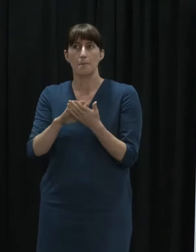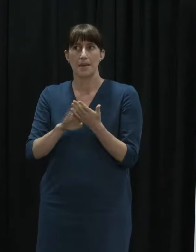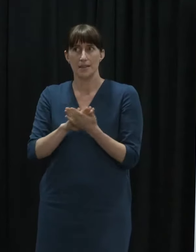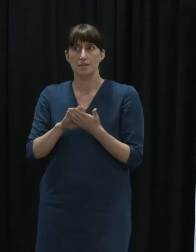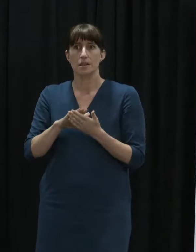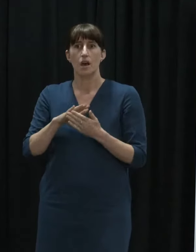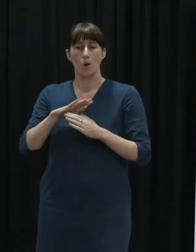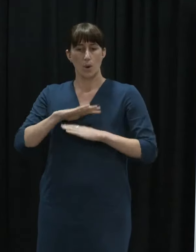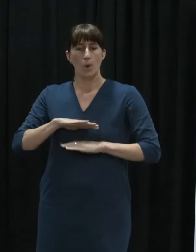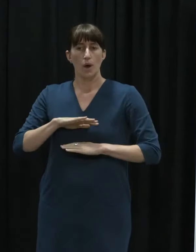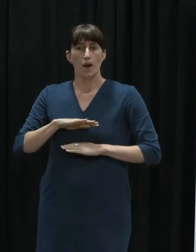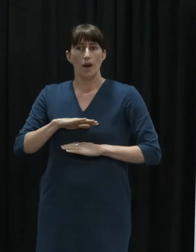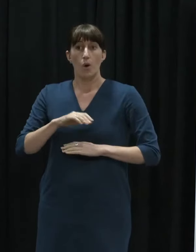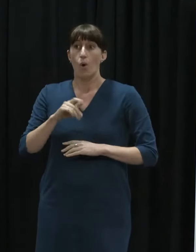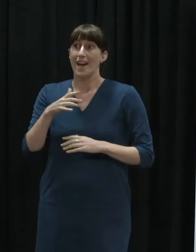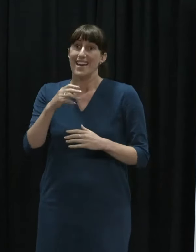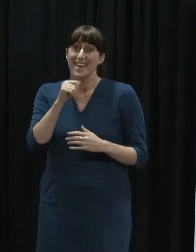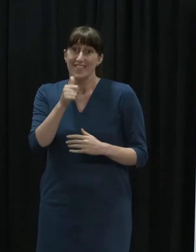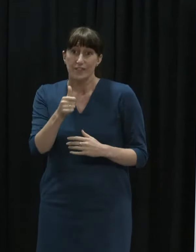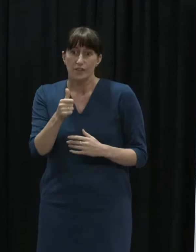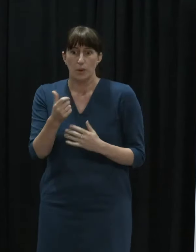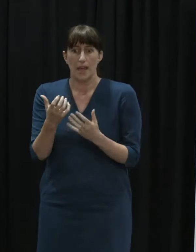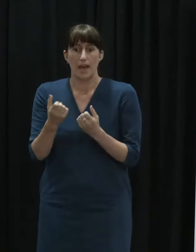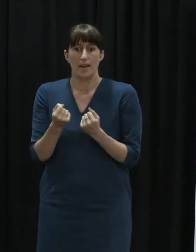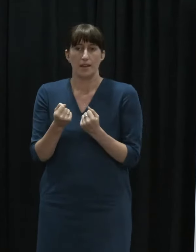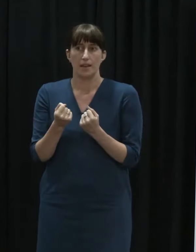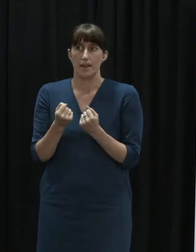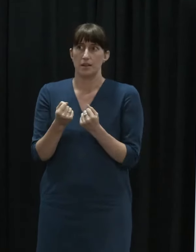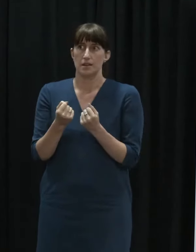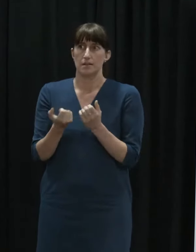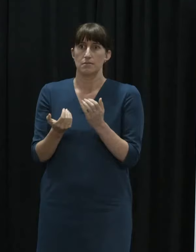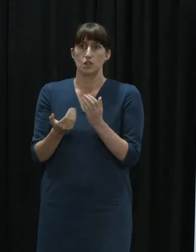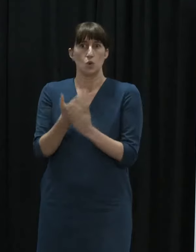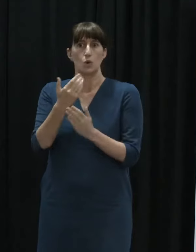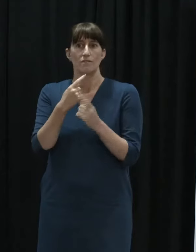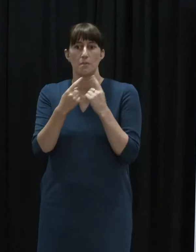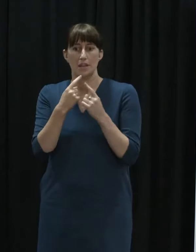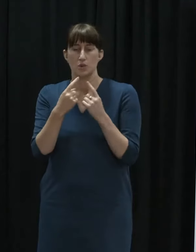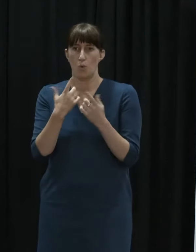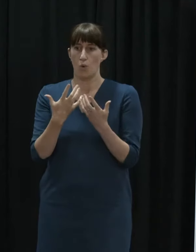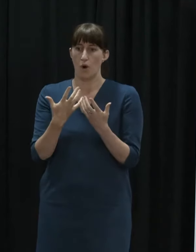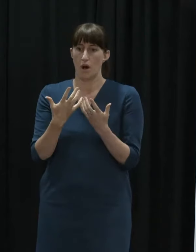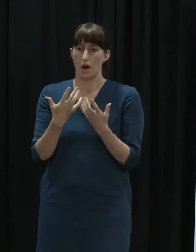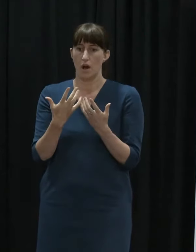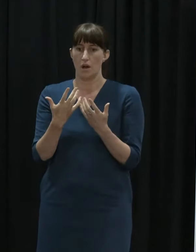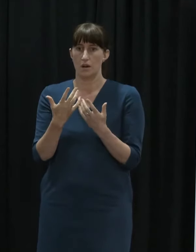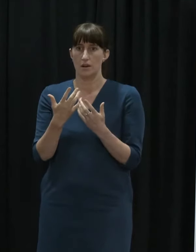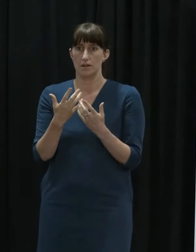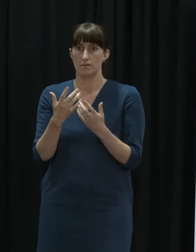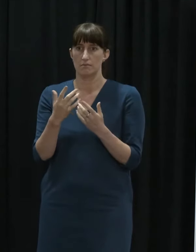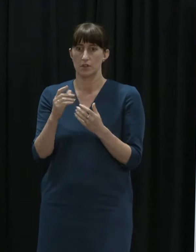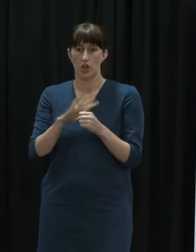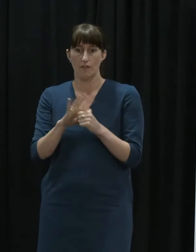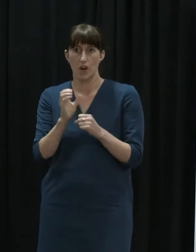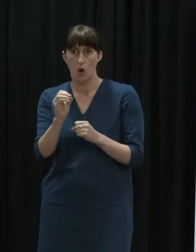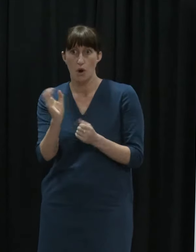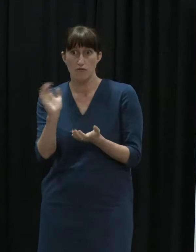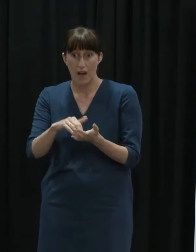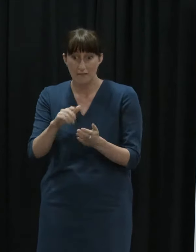more even in that first week of January. It makes sense for us to review that information and then confirm comfort call or, if